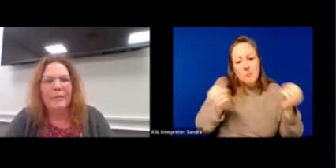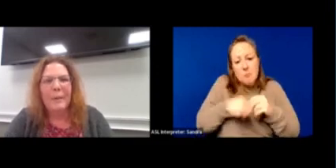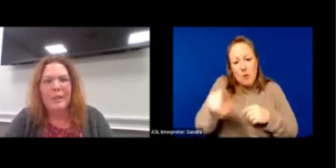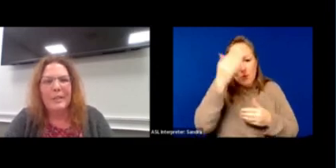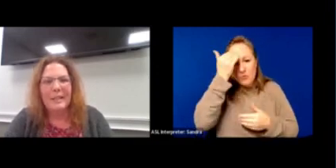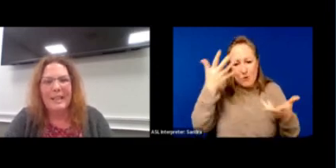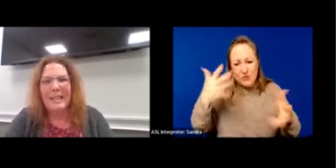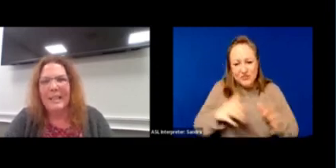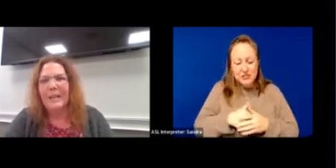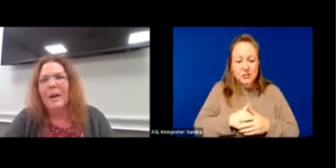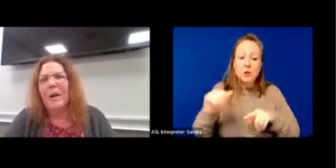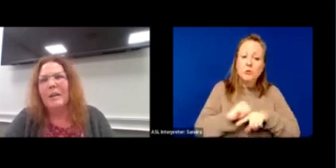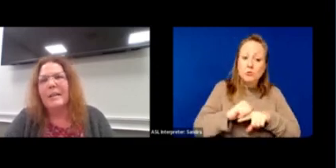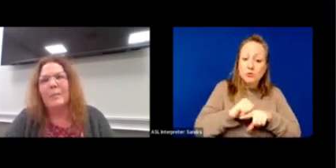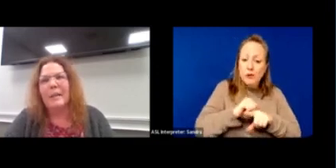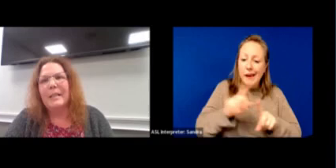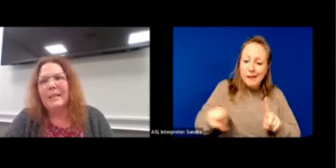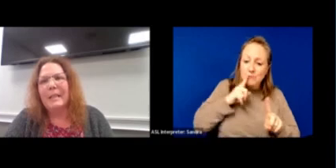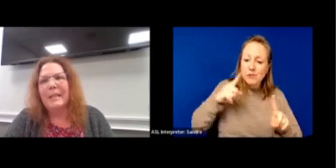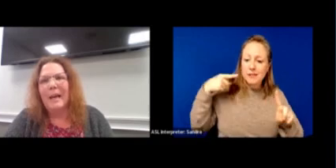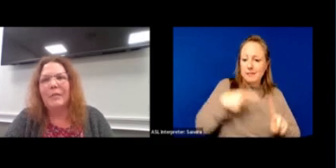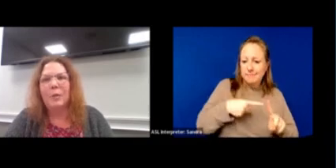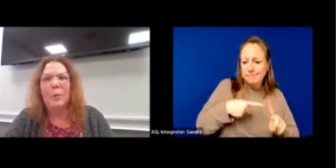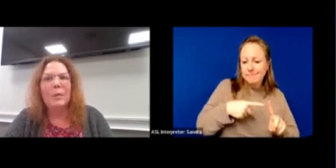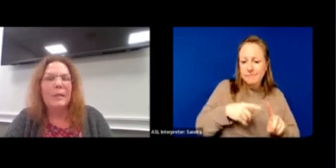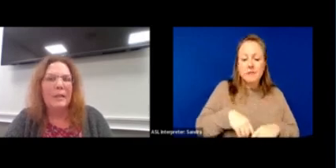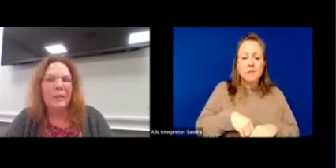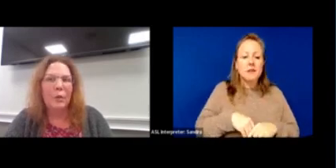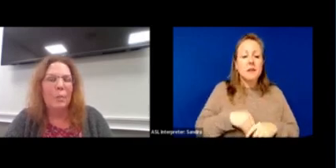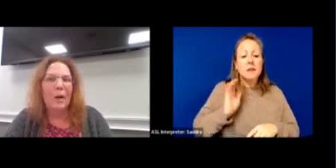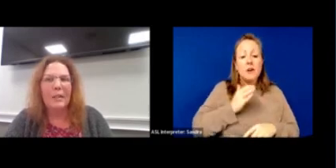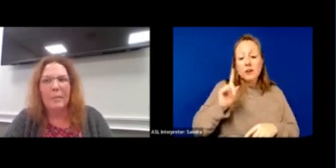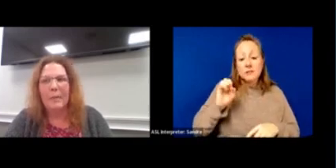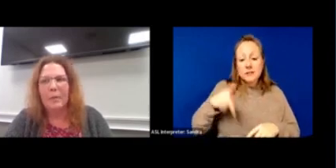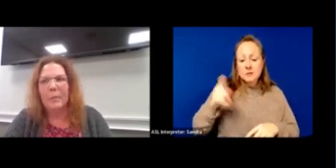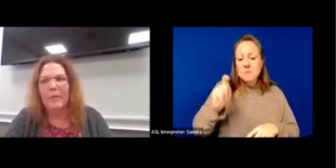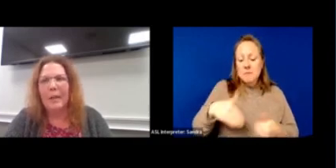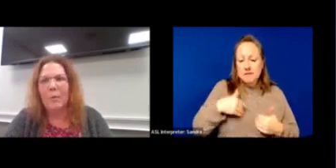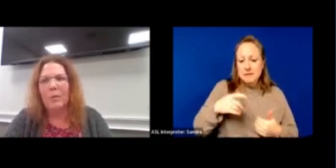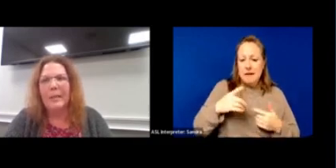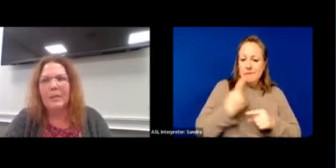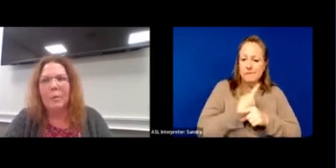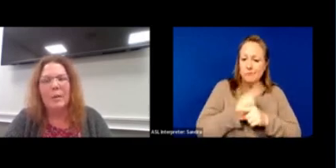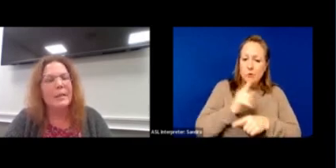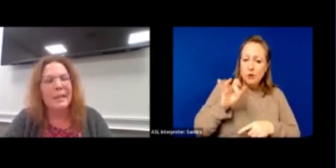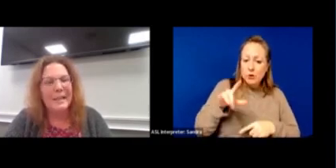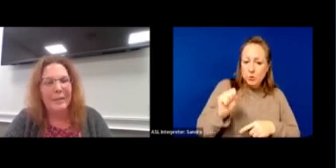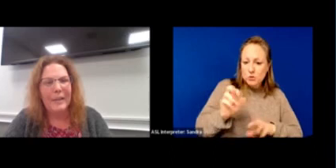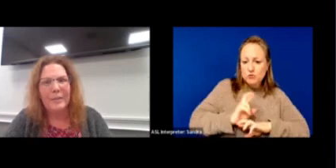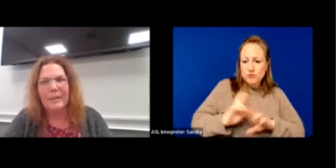information is the key. Our DSPs need to have tools in their toolbox to be able to provide quality supports and navigate